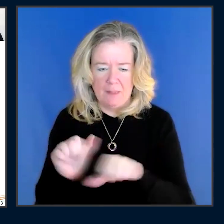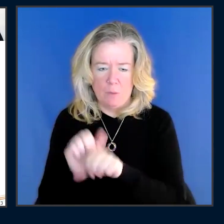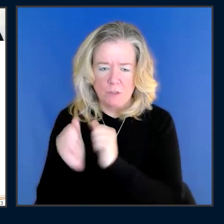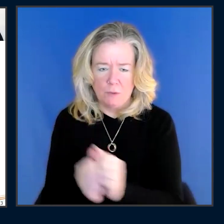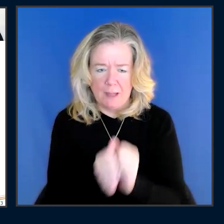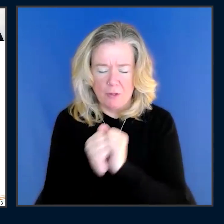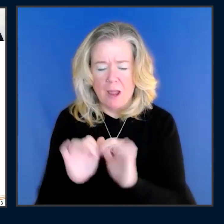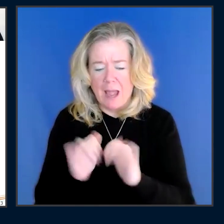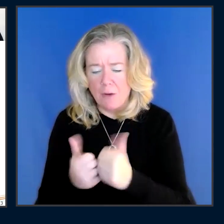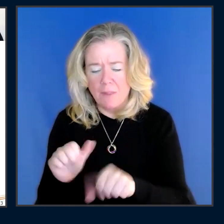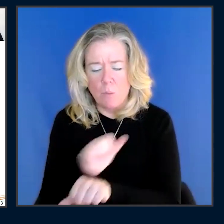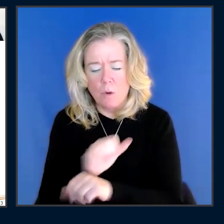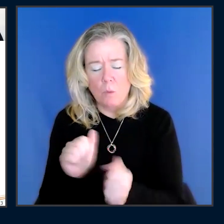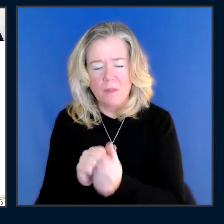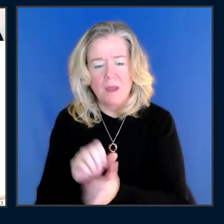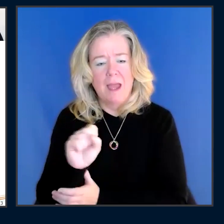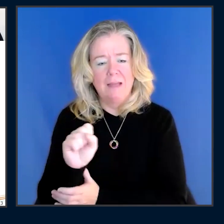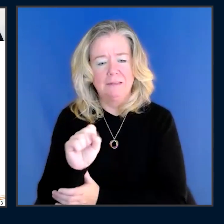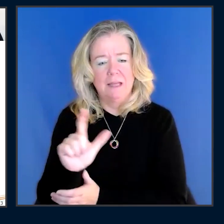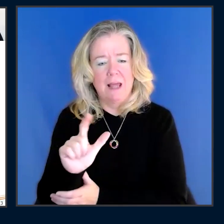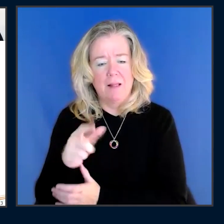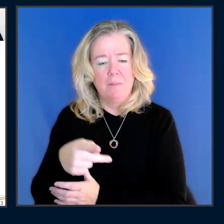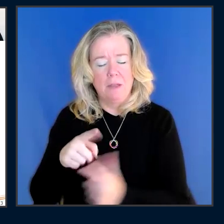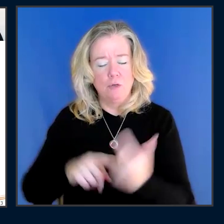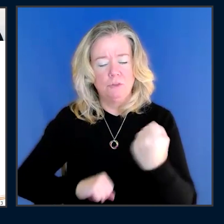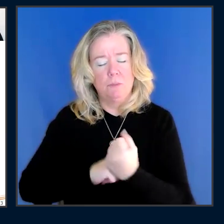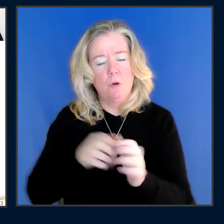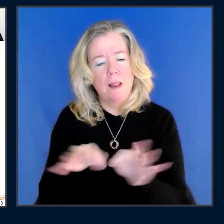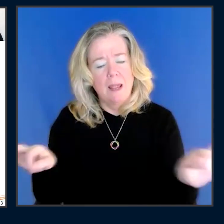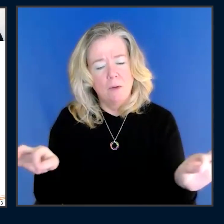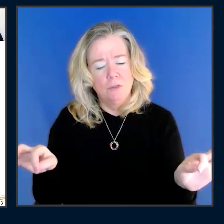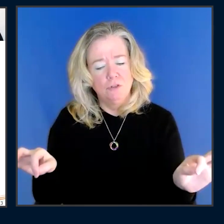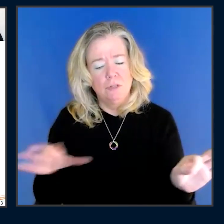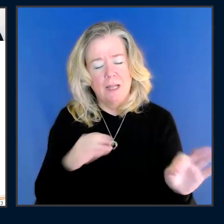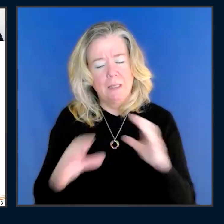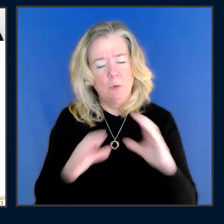in the building? How do they work with the SLP? The support, language,